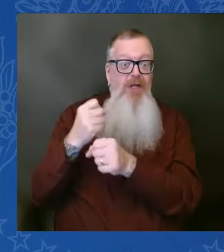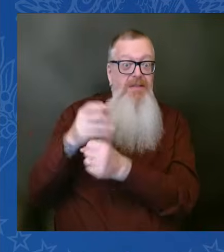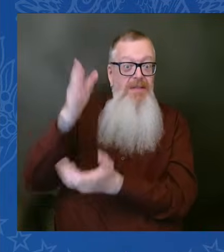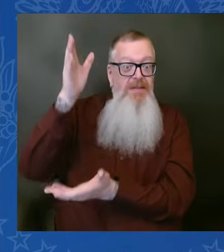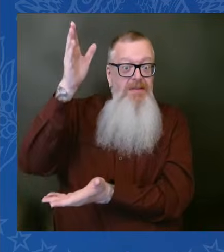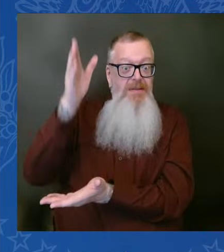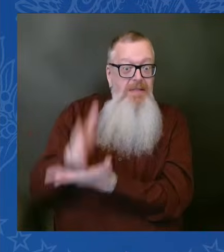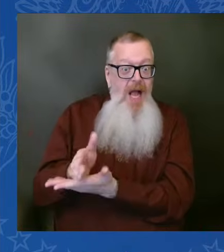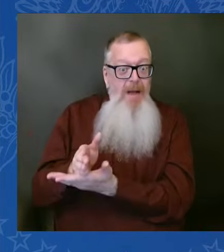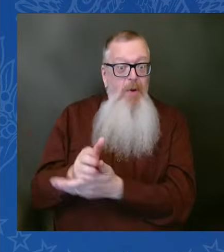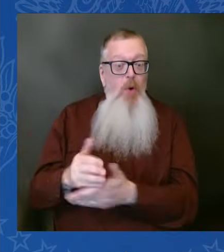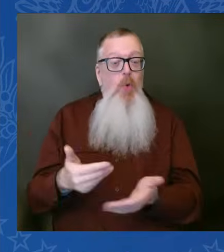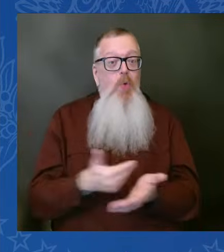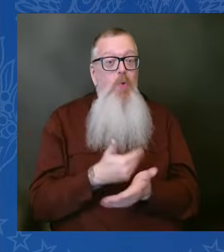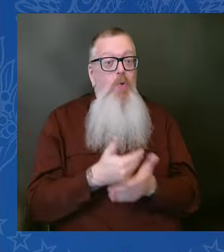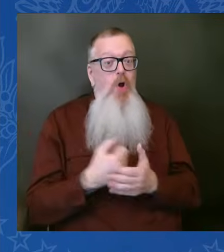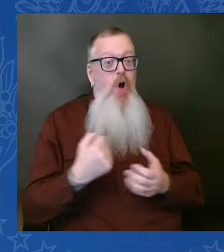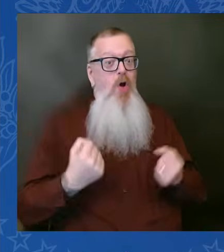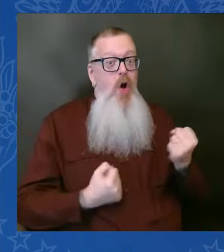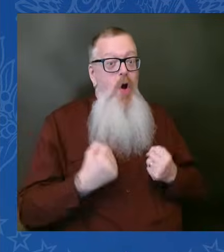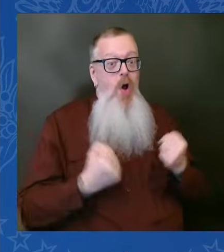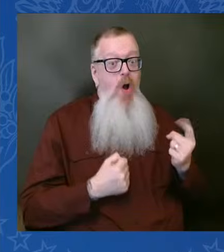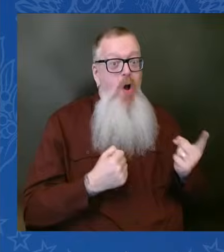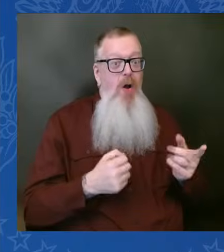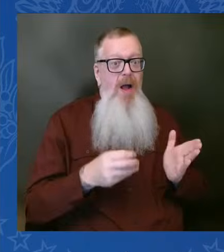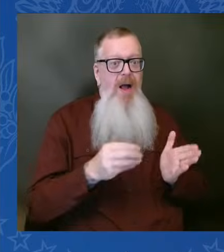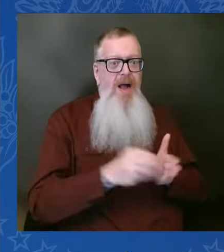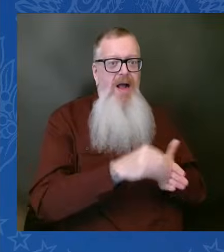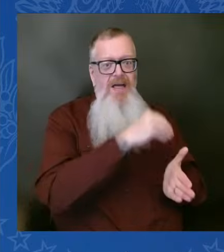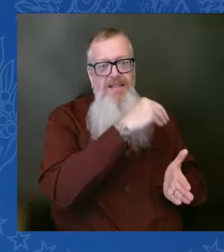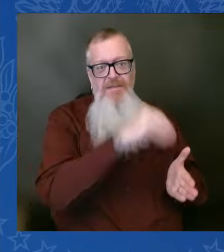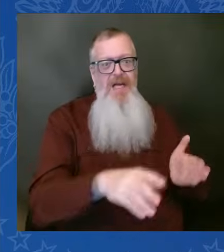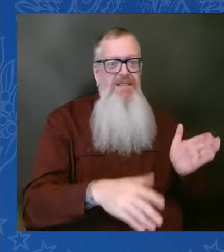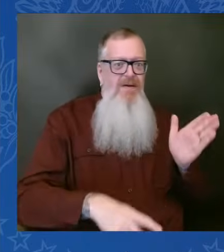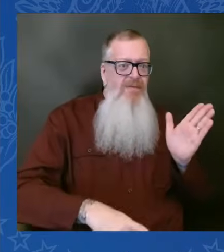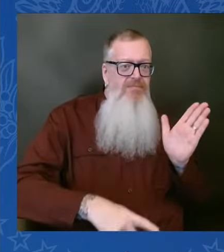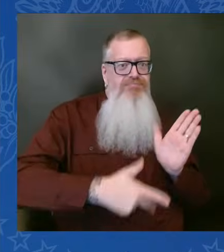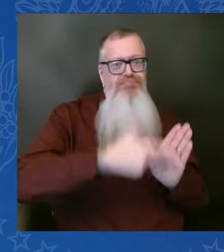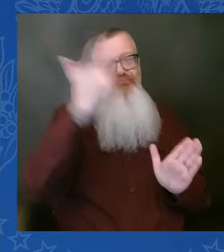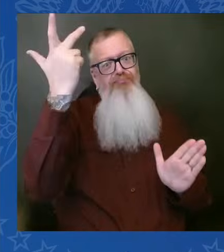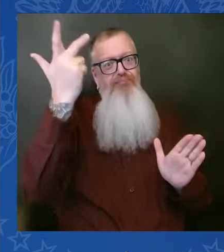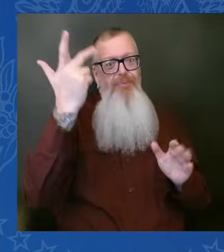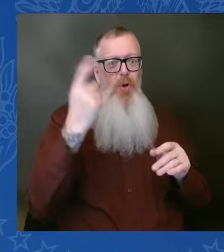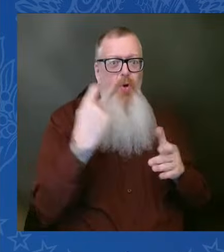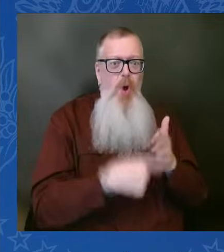You know, it didn’t have to be that way, and I was determined to change that. I remember looking at my staff and saying,